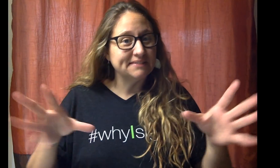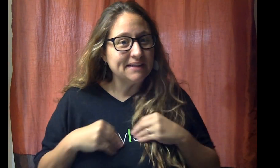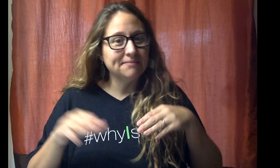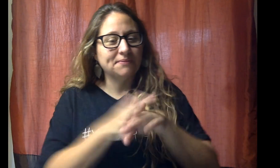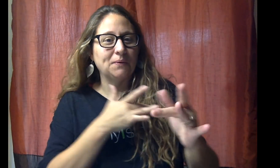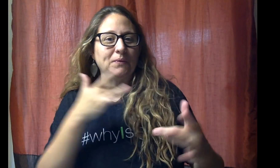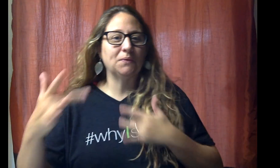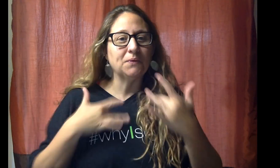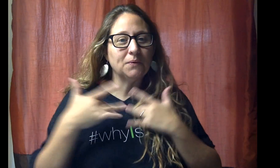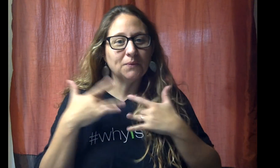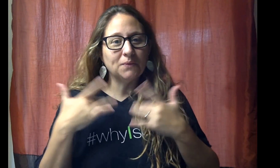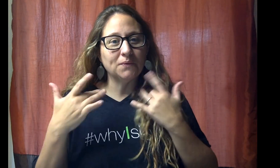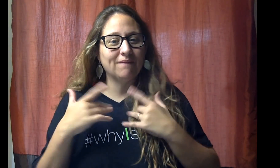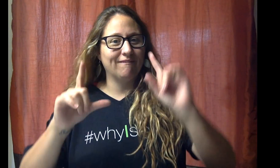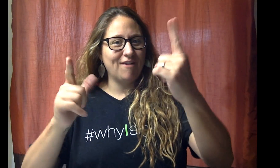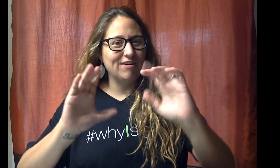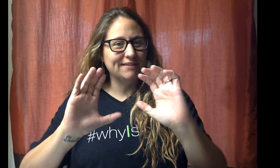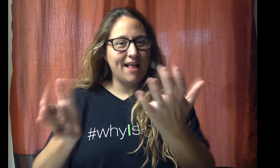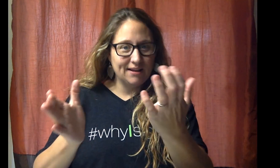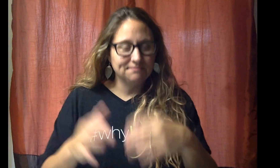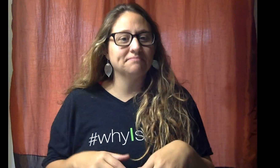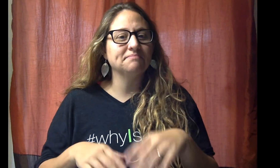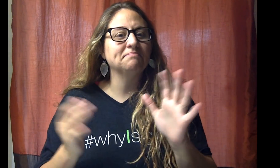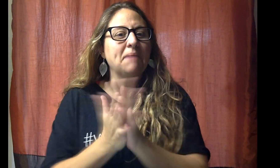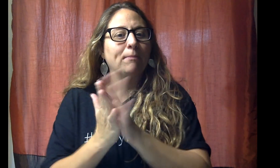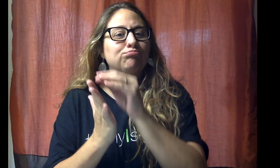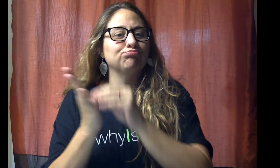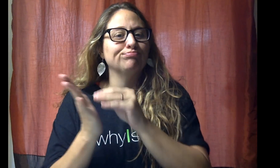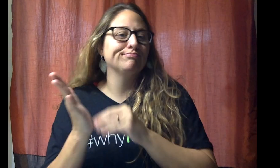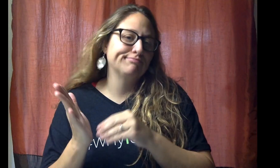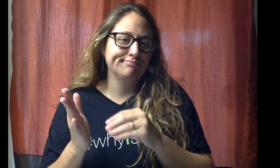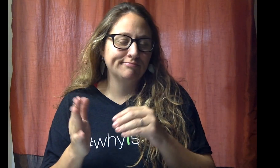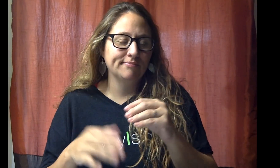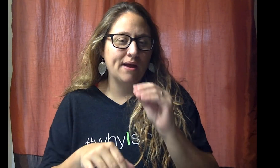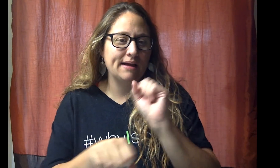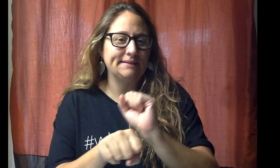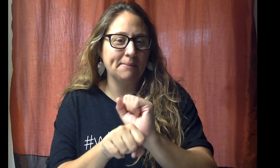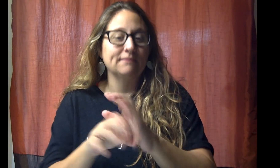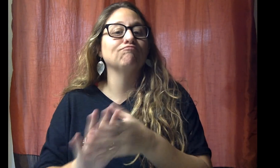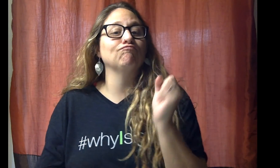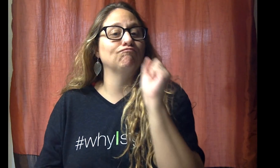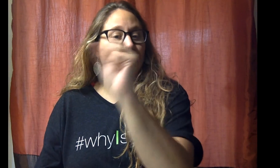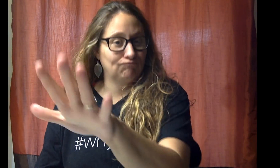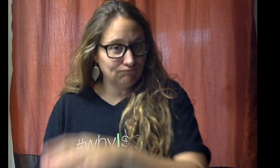After I was accepted, I was very excited. After my first class, I submitted an assignment.